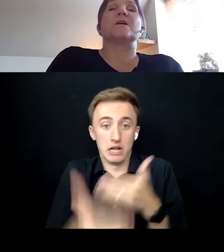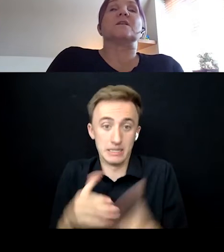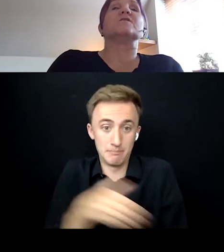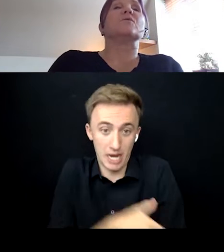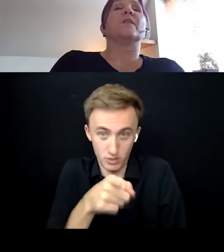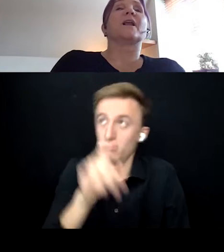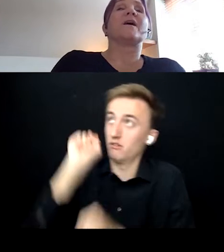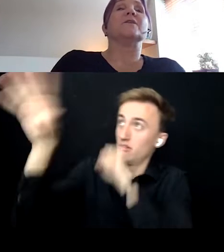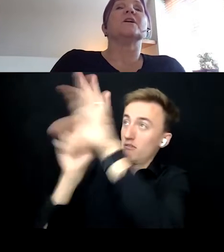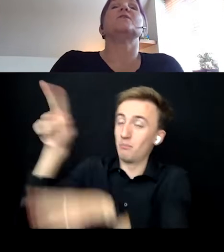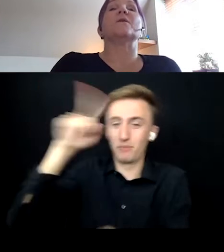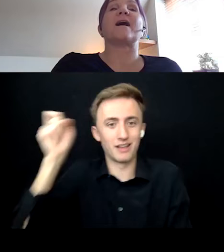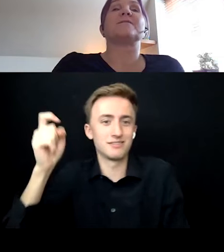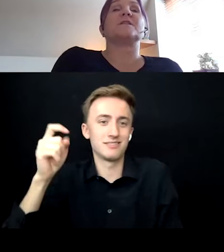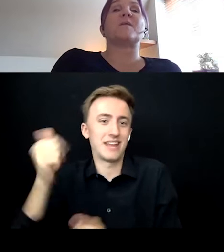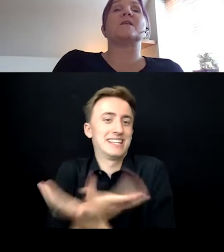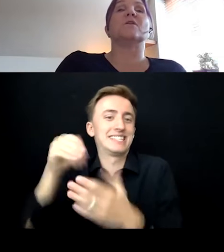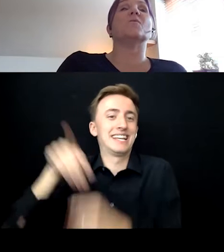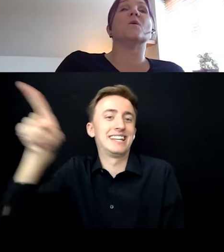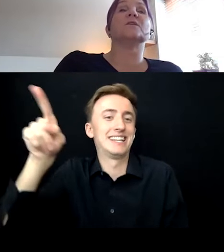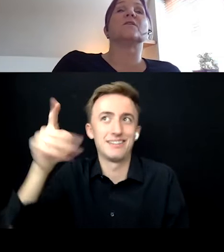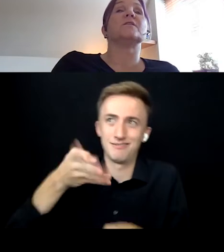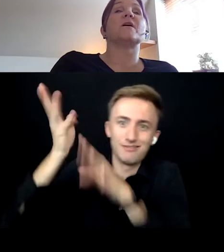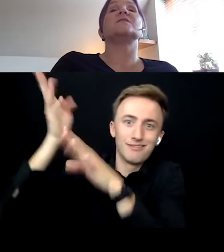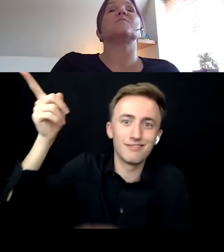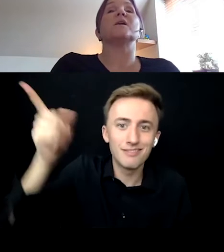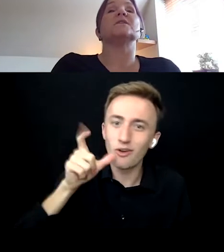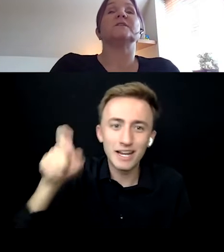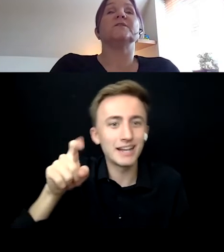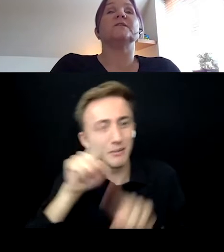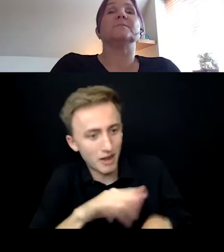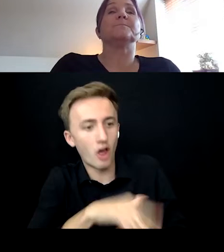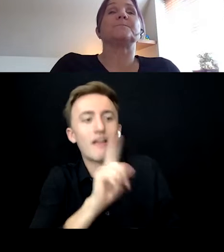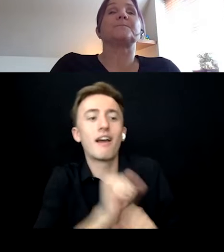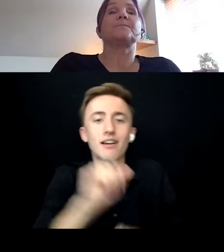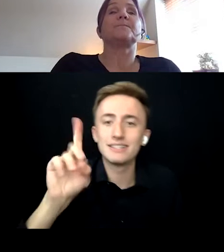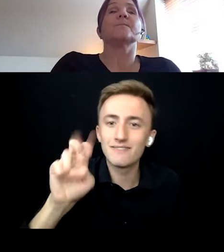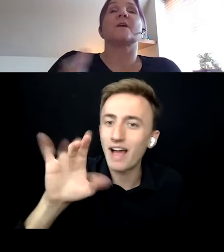because it is all in the cloud. You don't have to depend on what sort of a device a person is using.